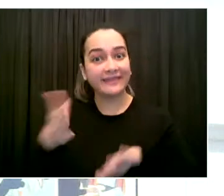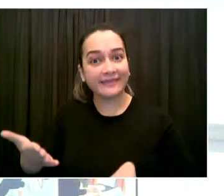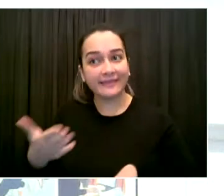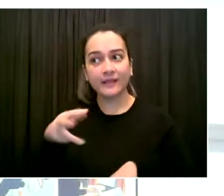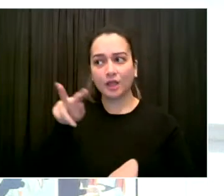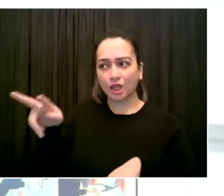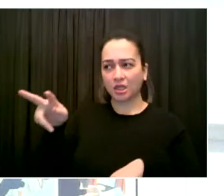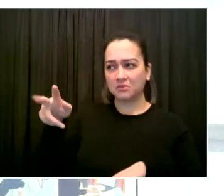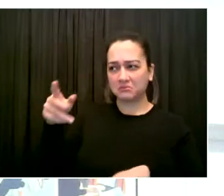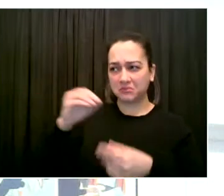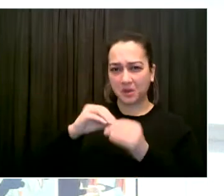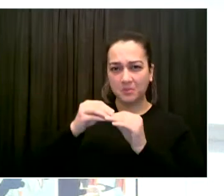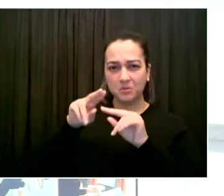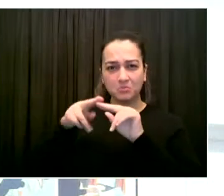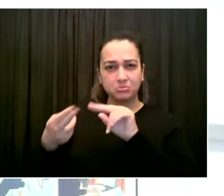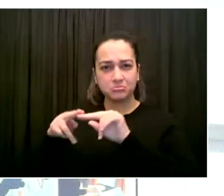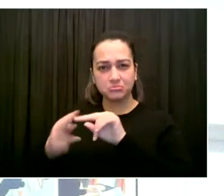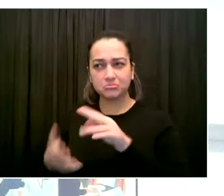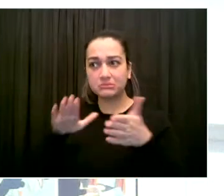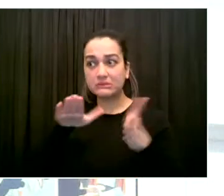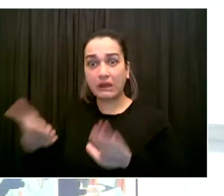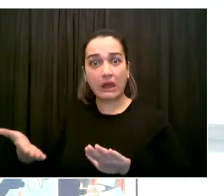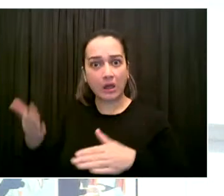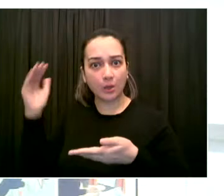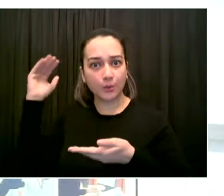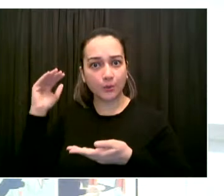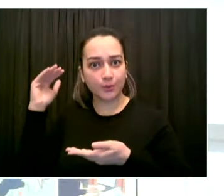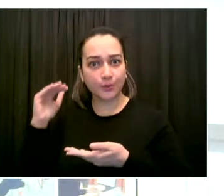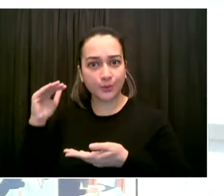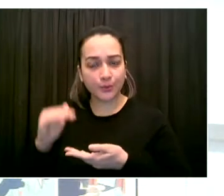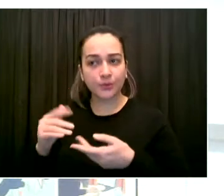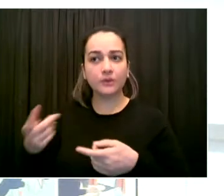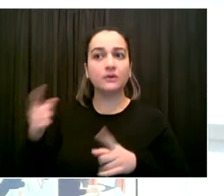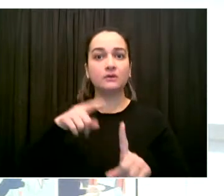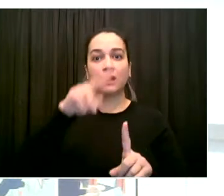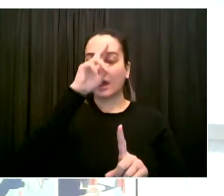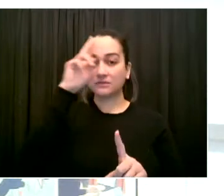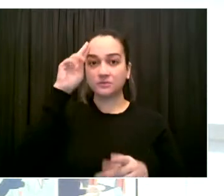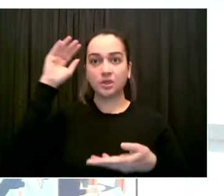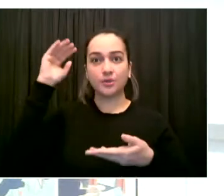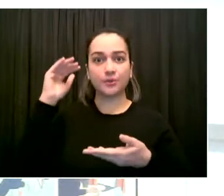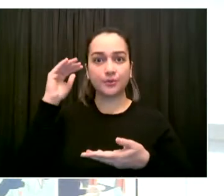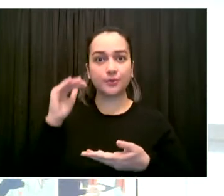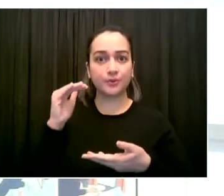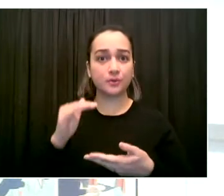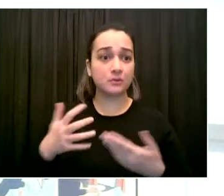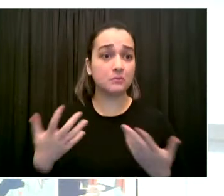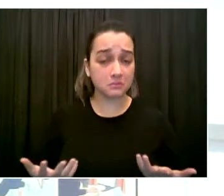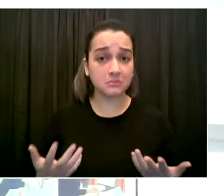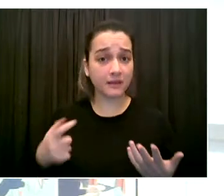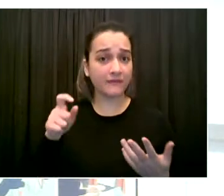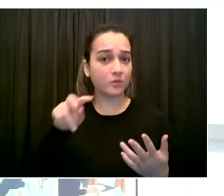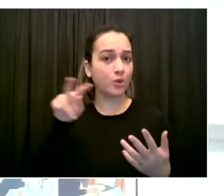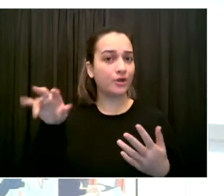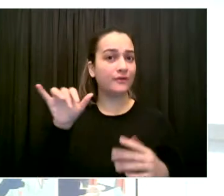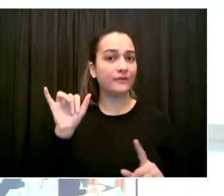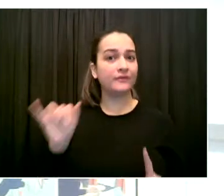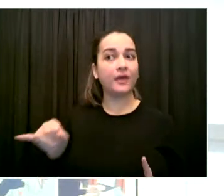ABOUT THE TUG-OF- WAR THAT WE ARE